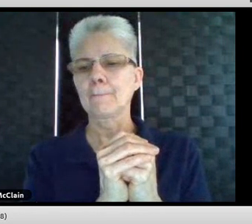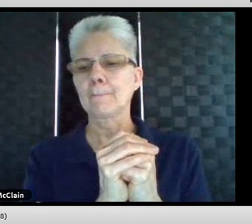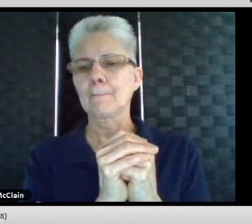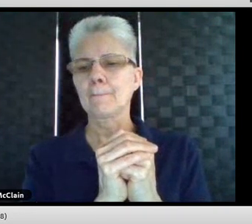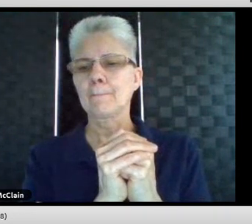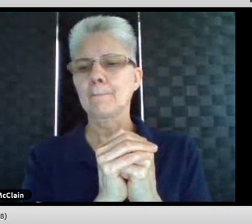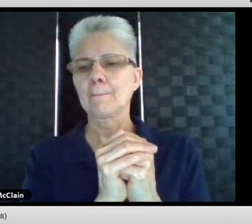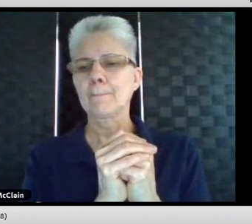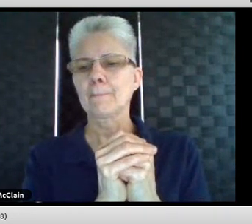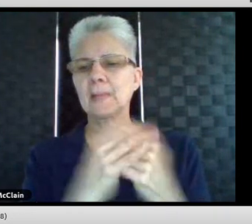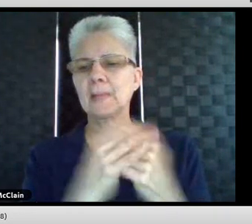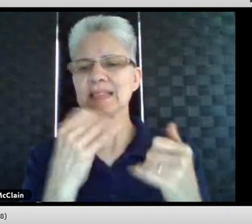"Still an echo."